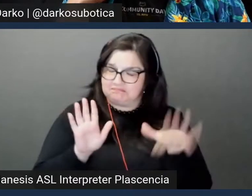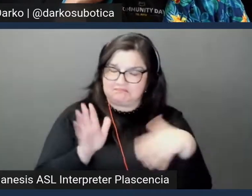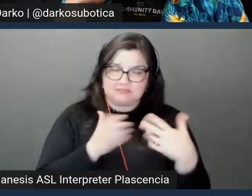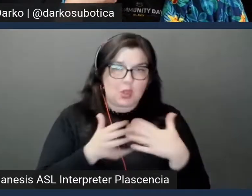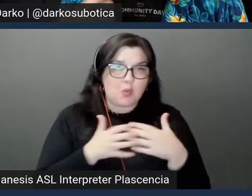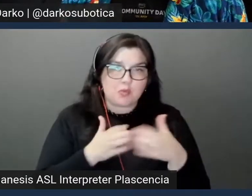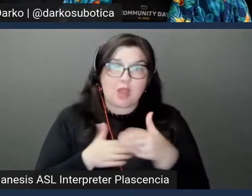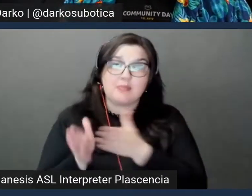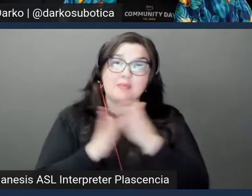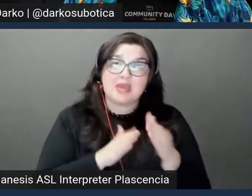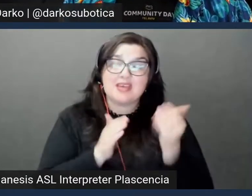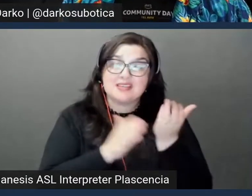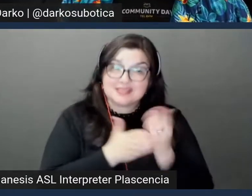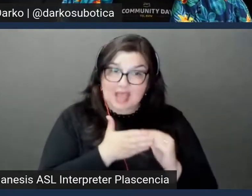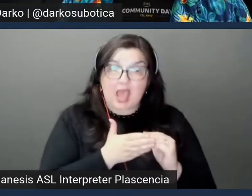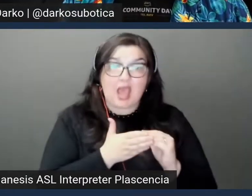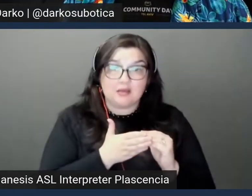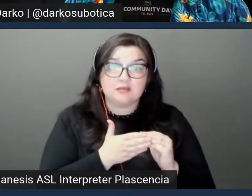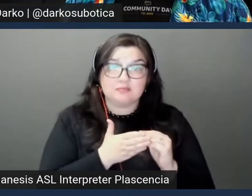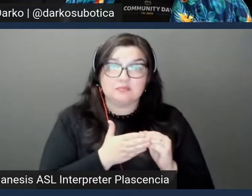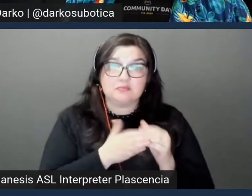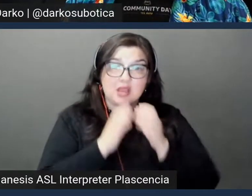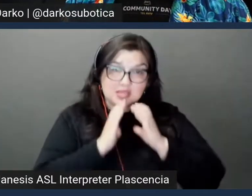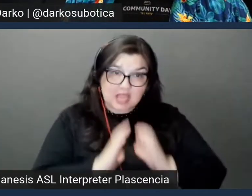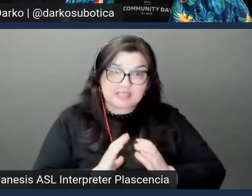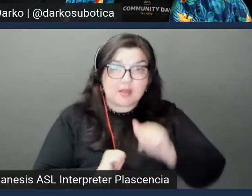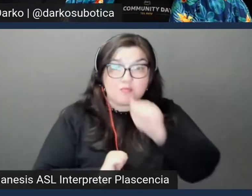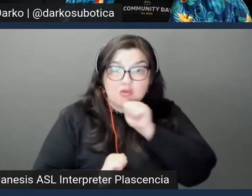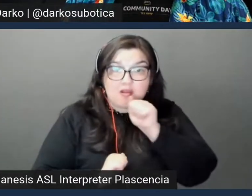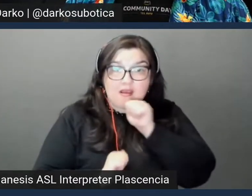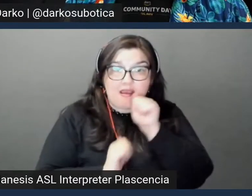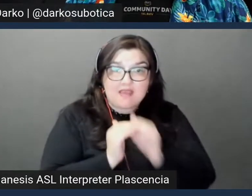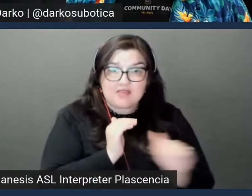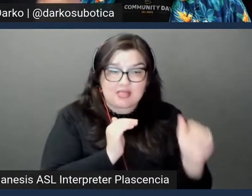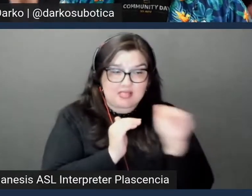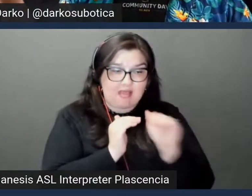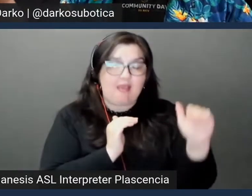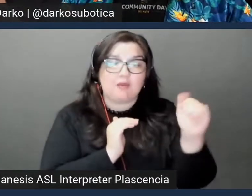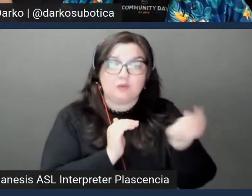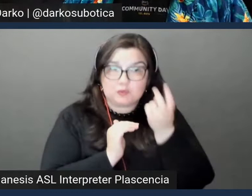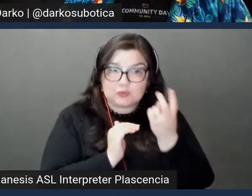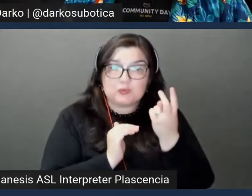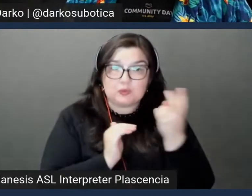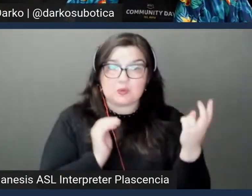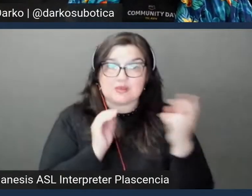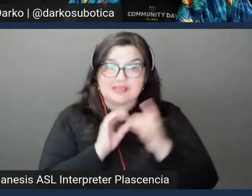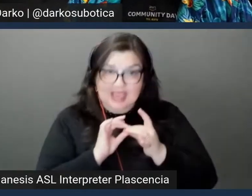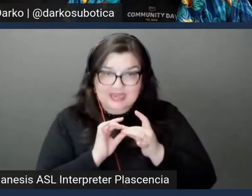have a private layer 2 connectivity between their location and AWS cloud using a service